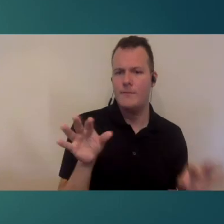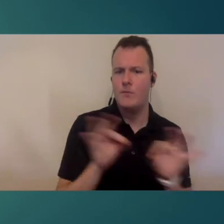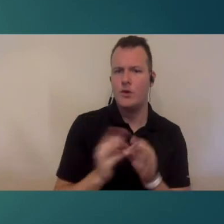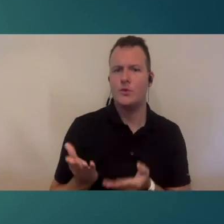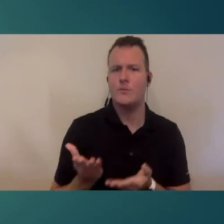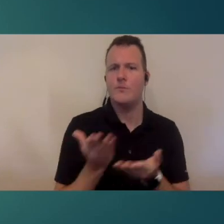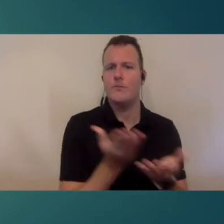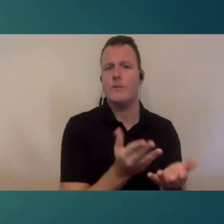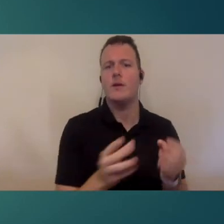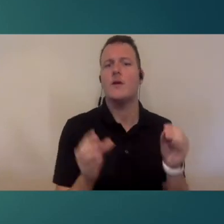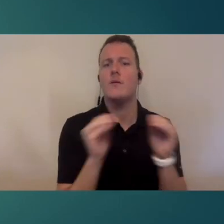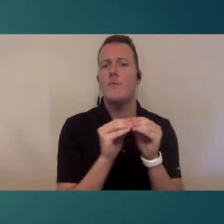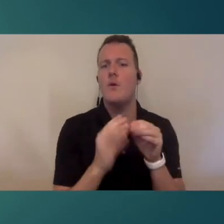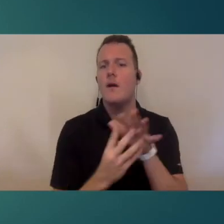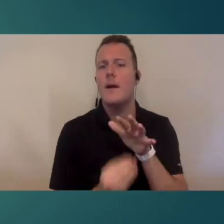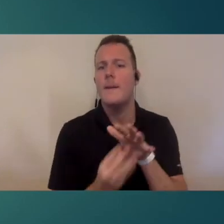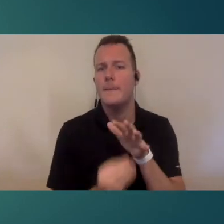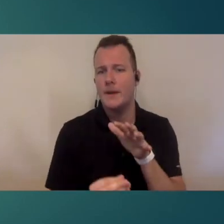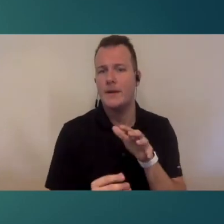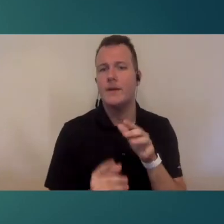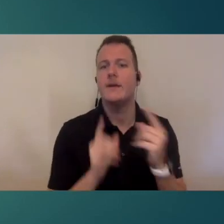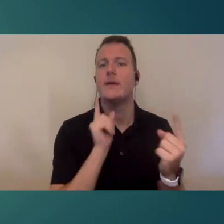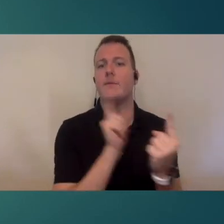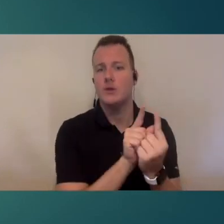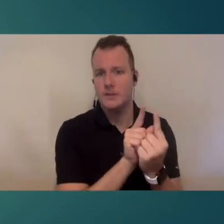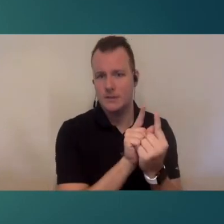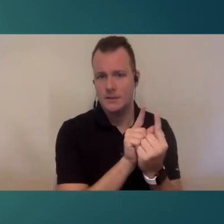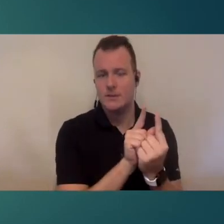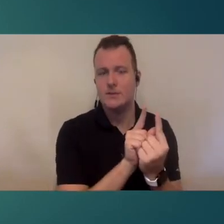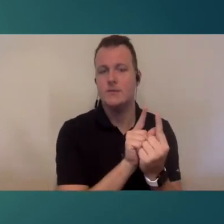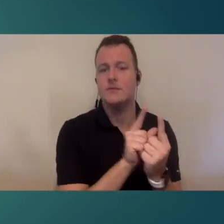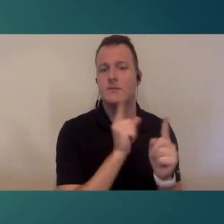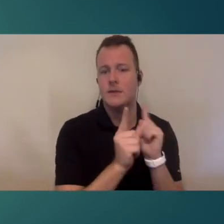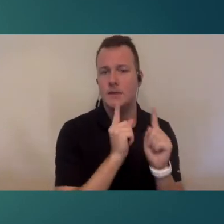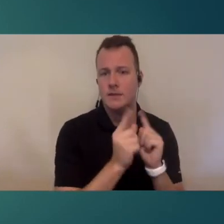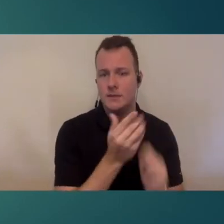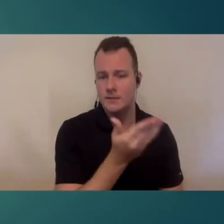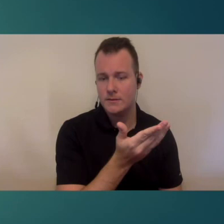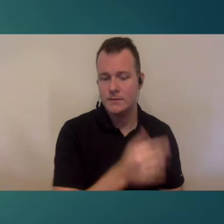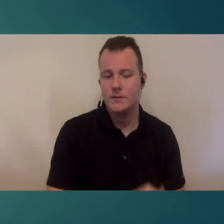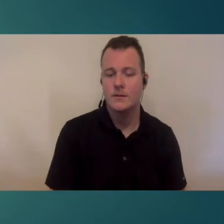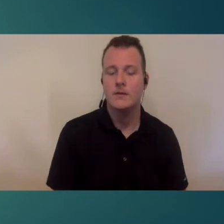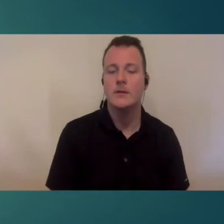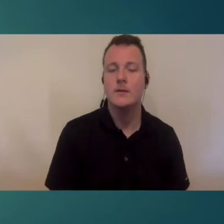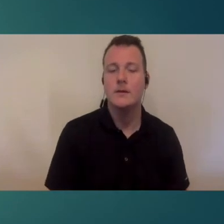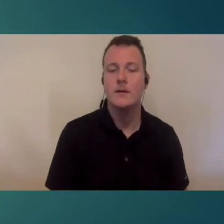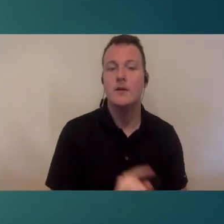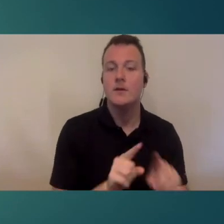bringing extra copies to the actual in-person meetings, as well as those